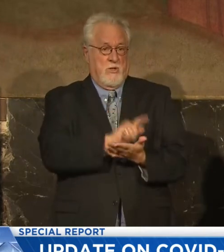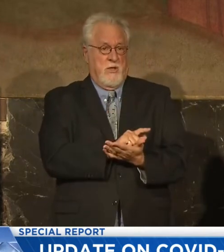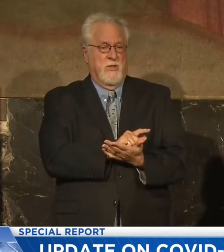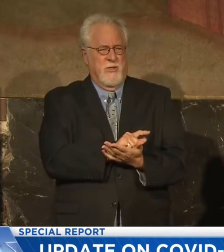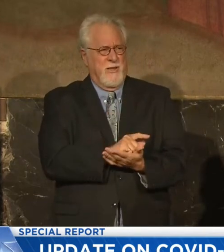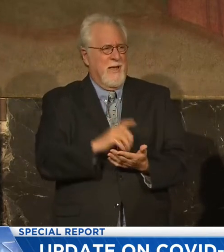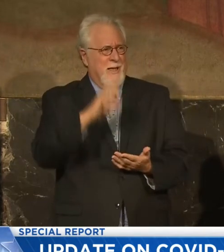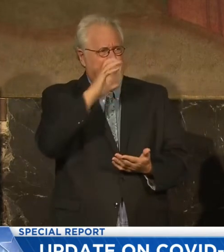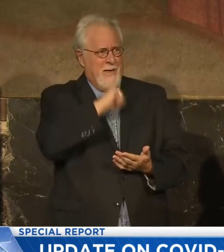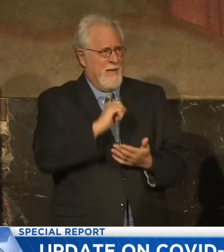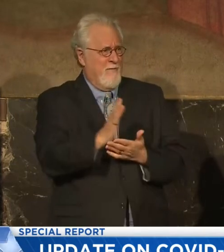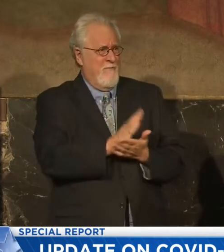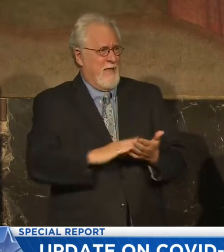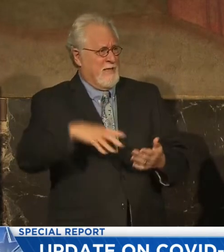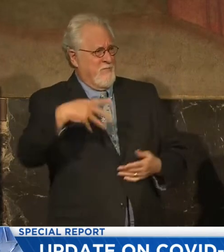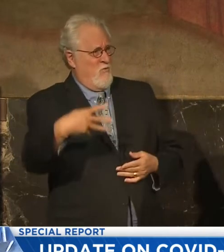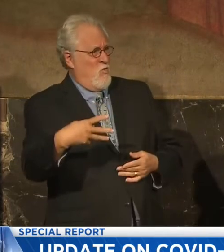ACROSS THE STATE OF LOUISIANA.